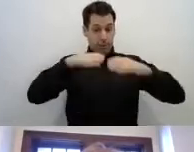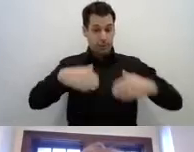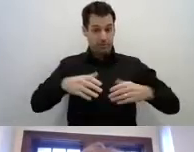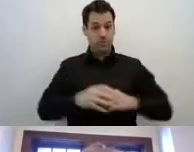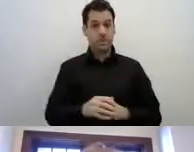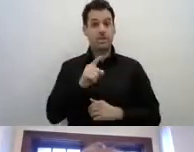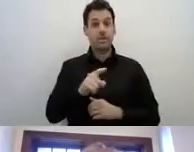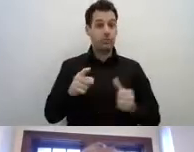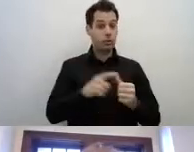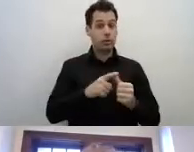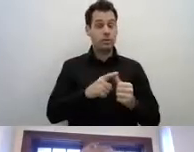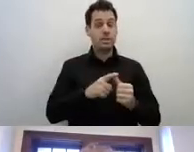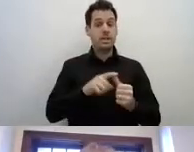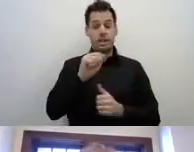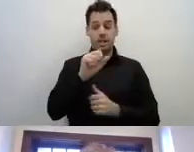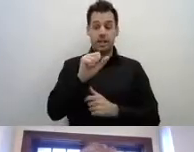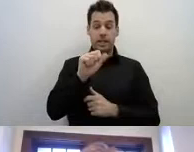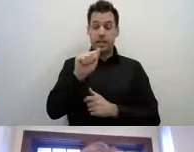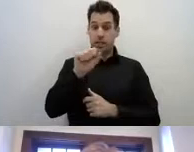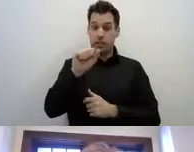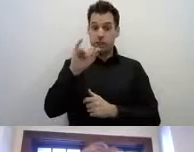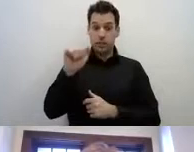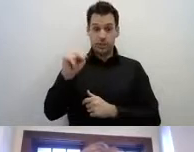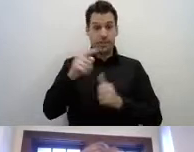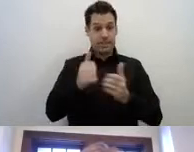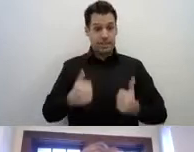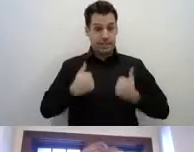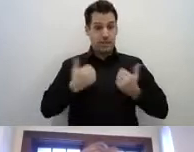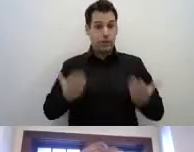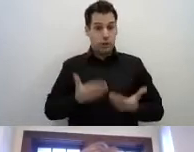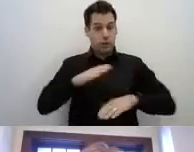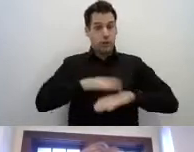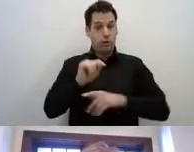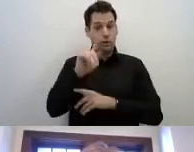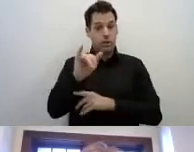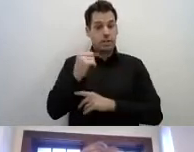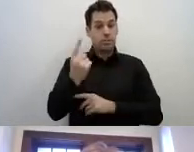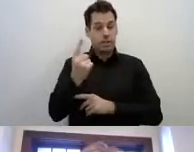asian living in in winnipeg treaty one territory and as executive director of the commission she